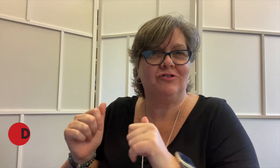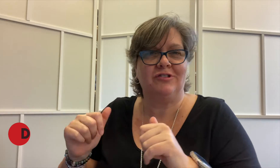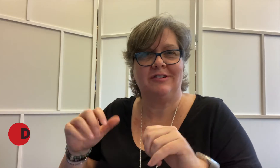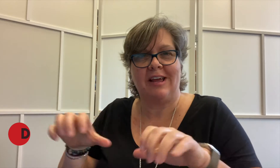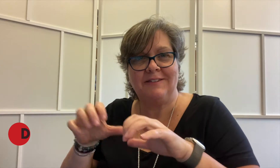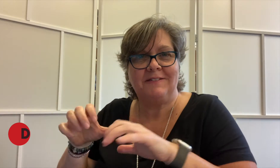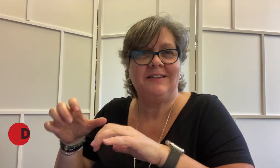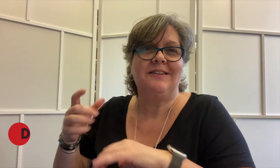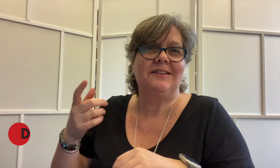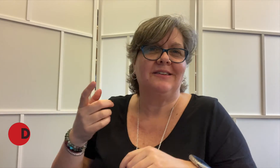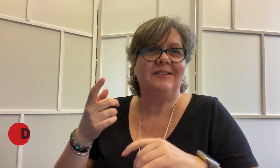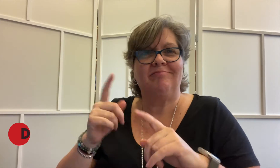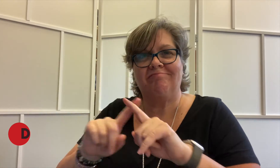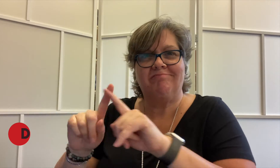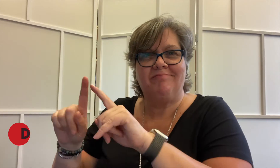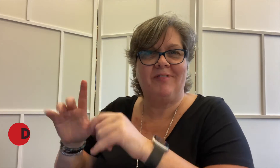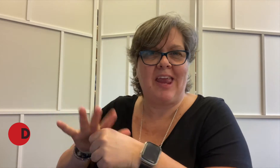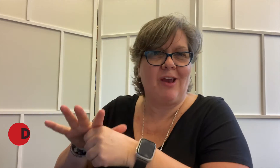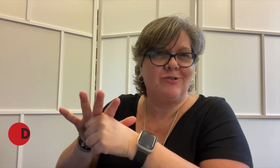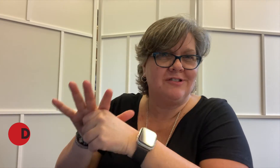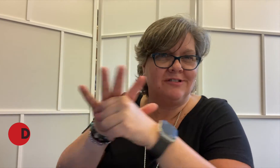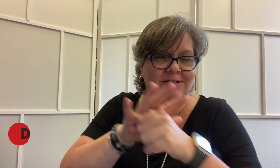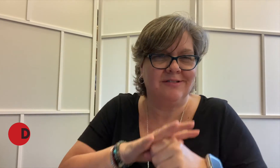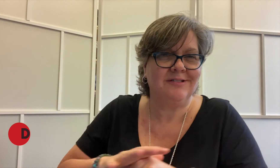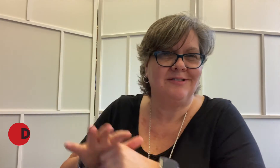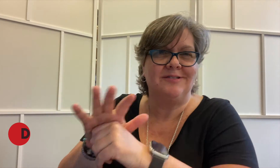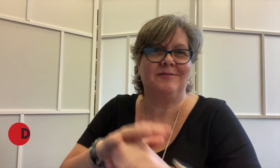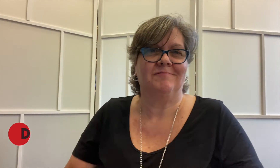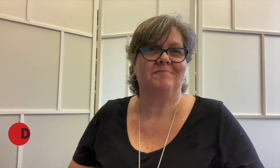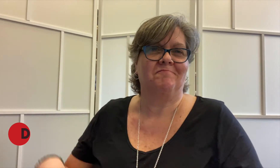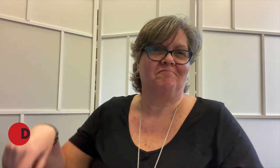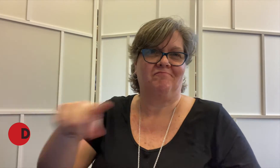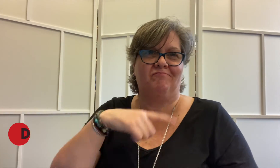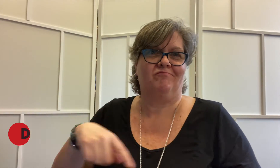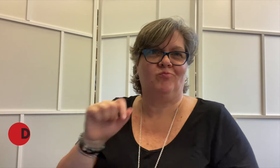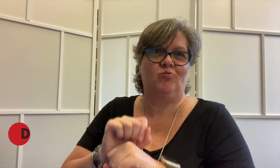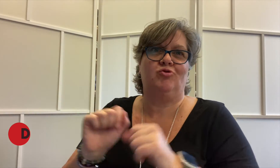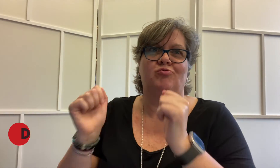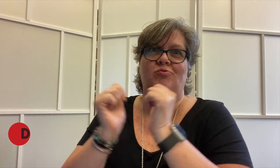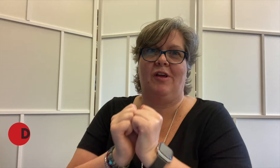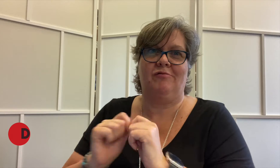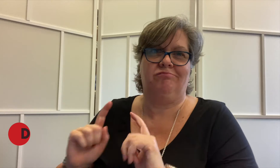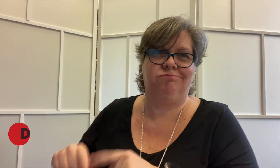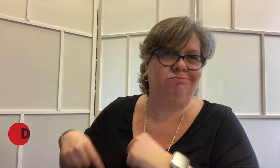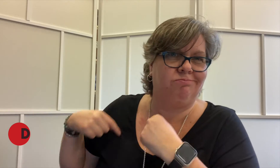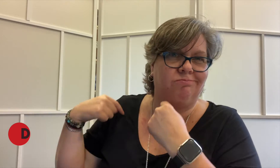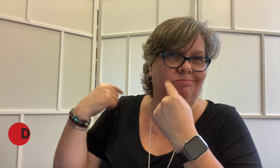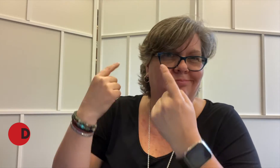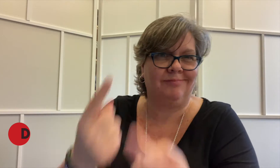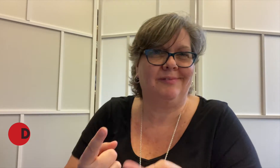in different areas. We have been working together for a while.